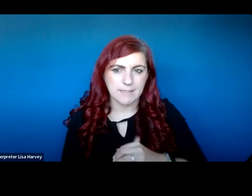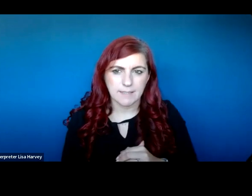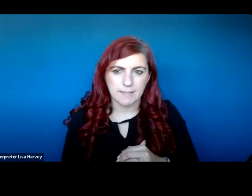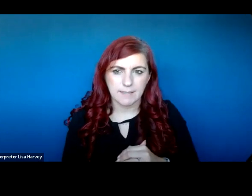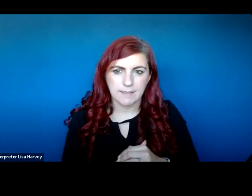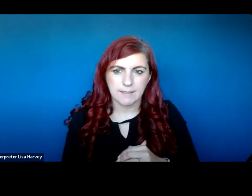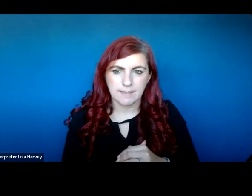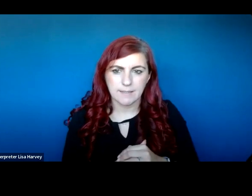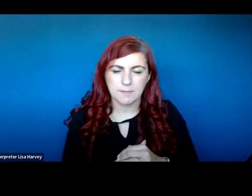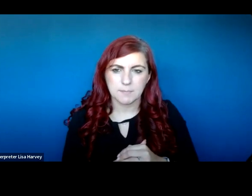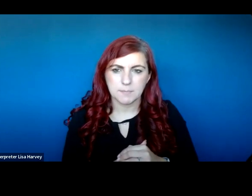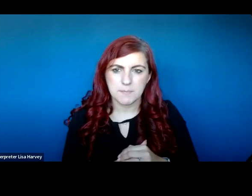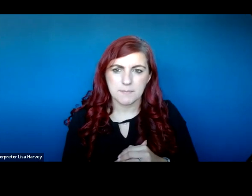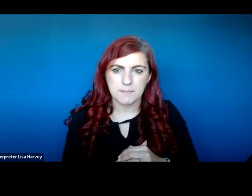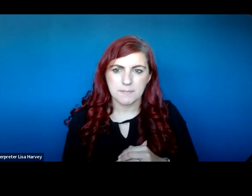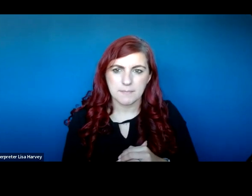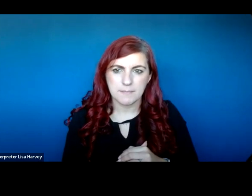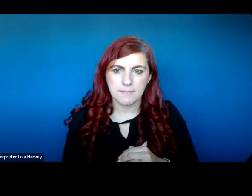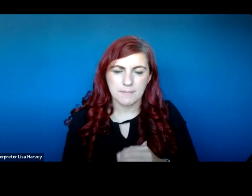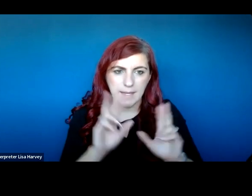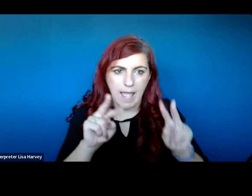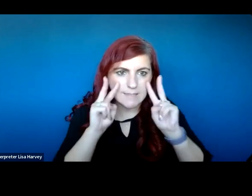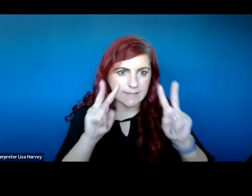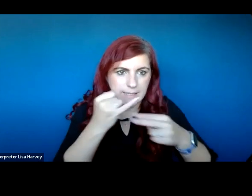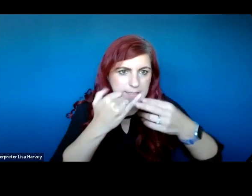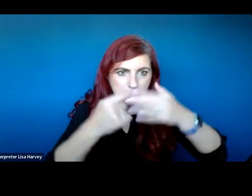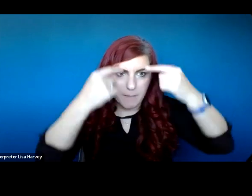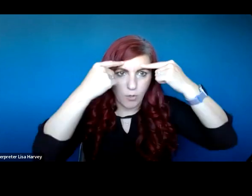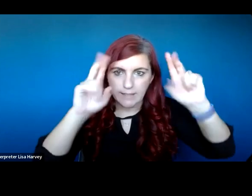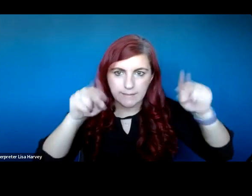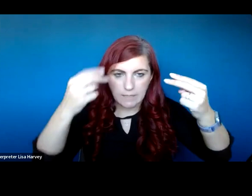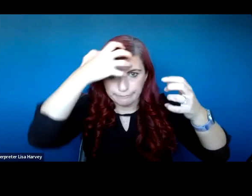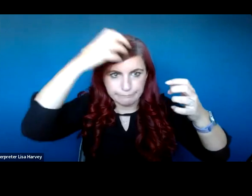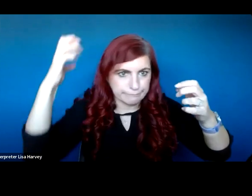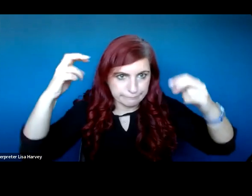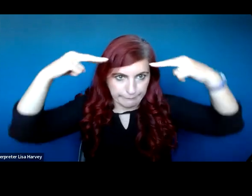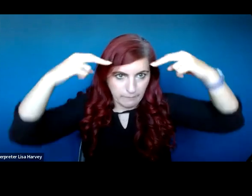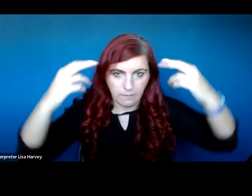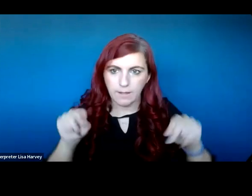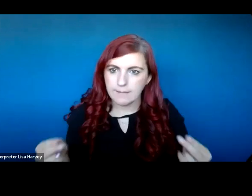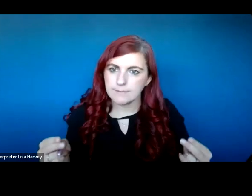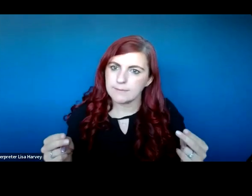You know? They can't see in here, and that is the problem.